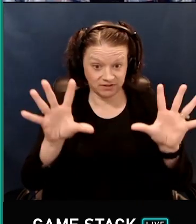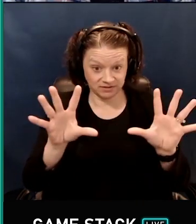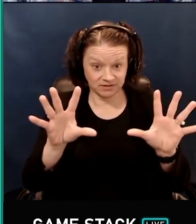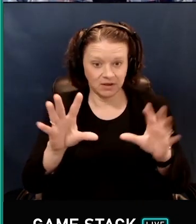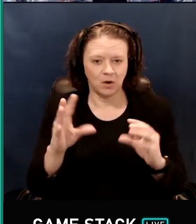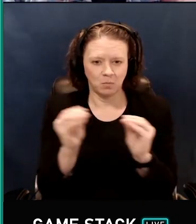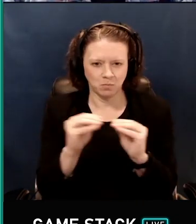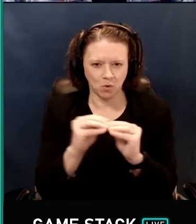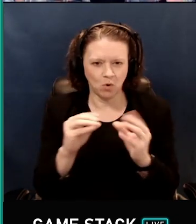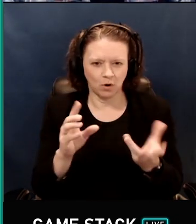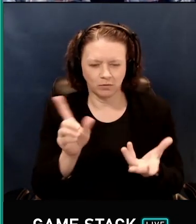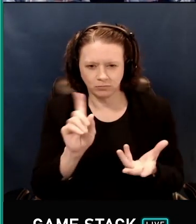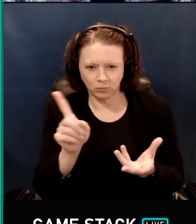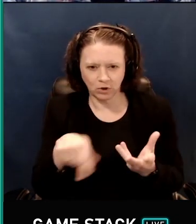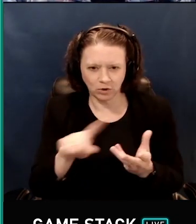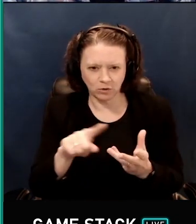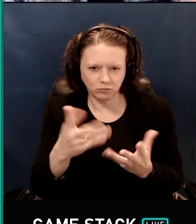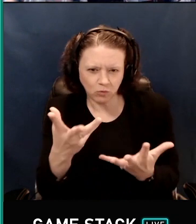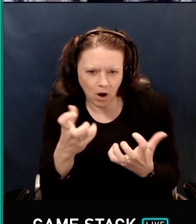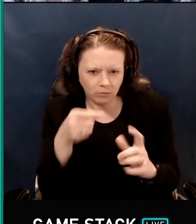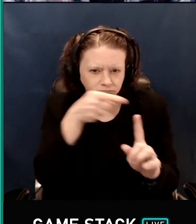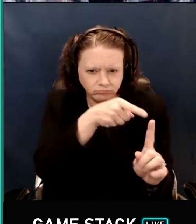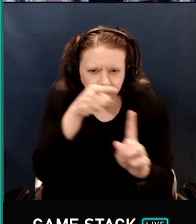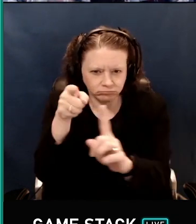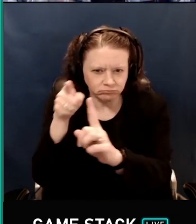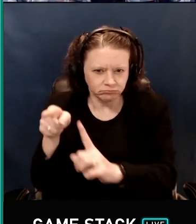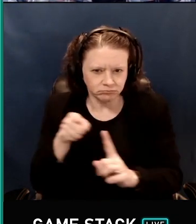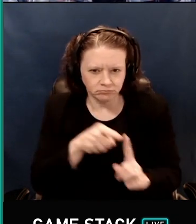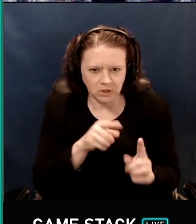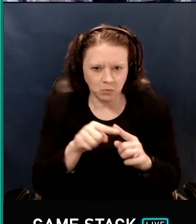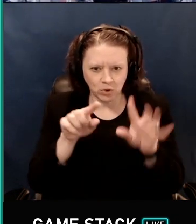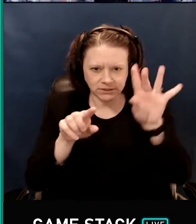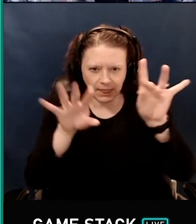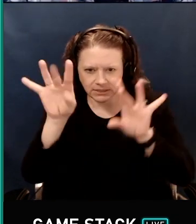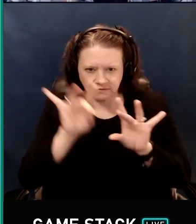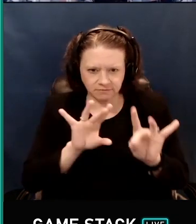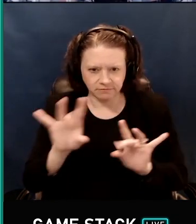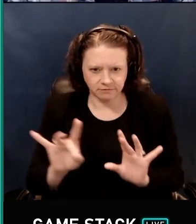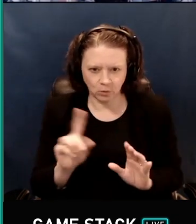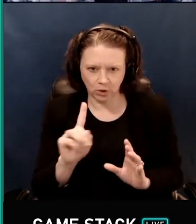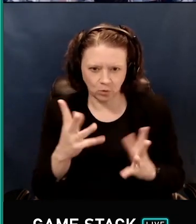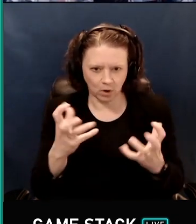It allows you to have more for the same amount of hardware.